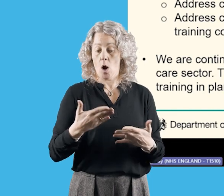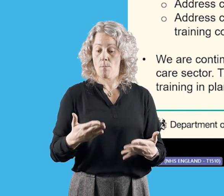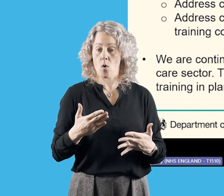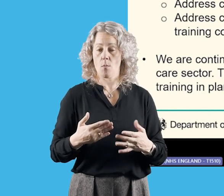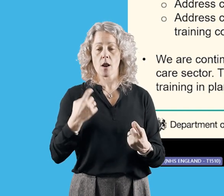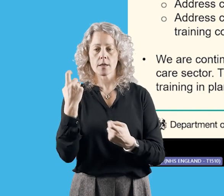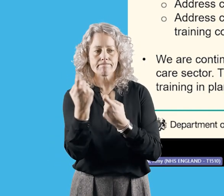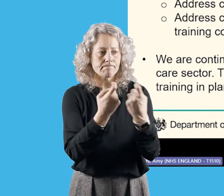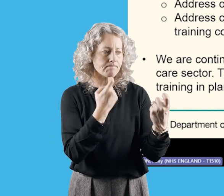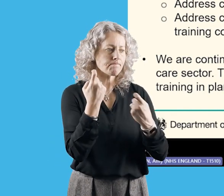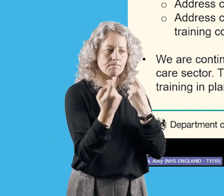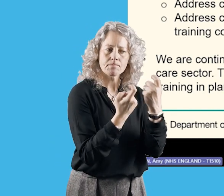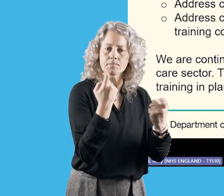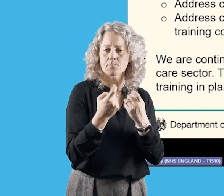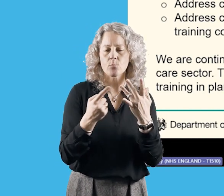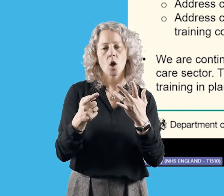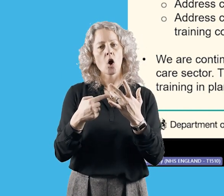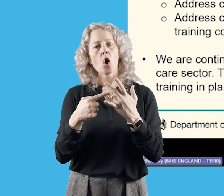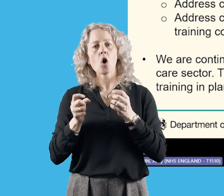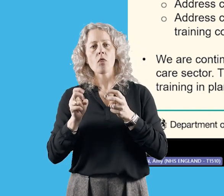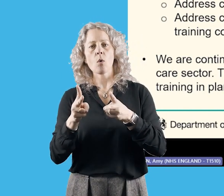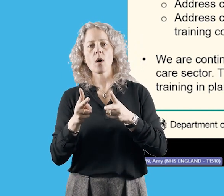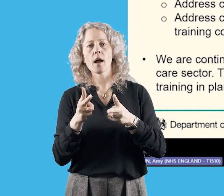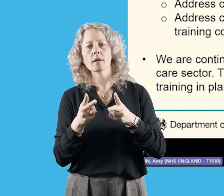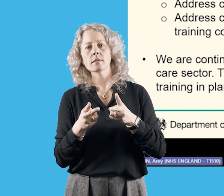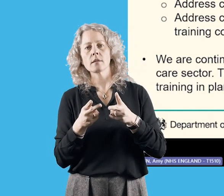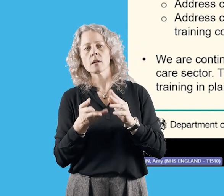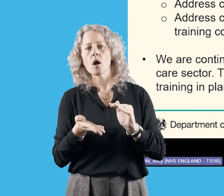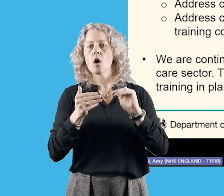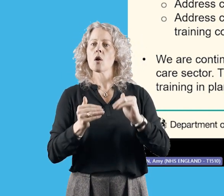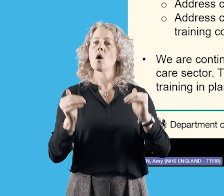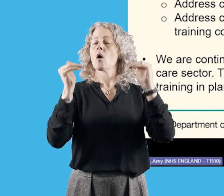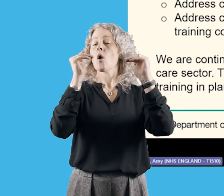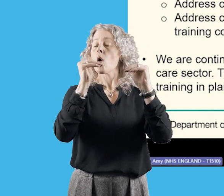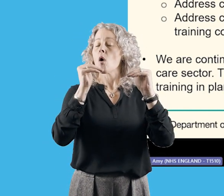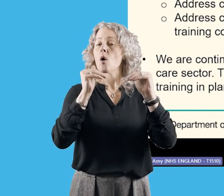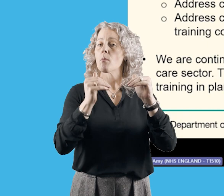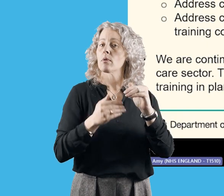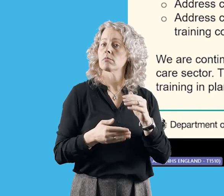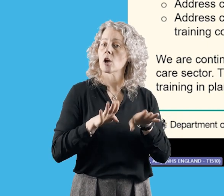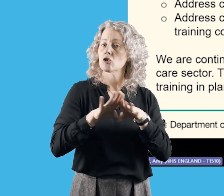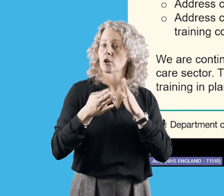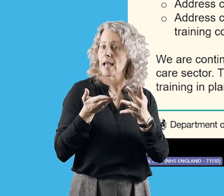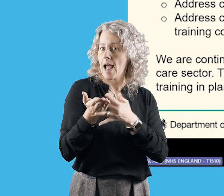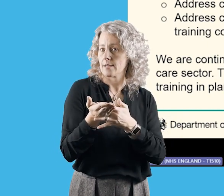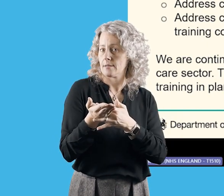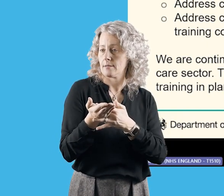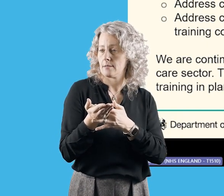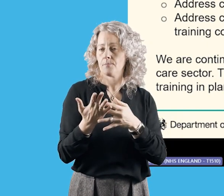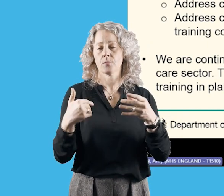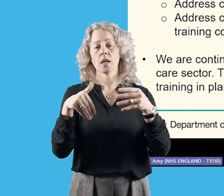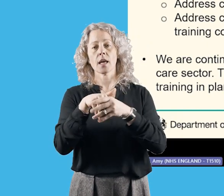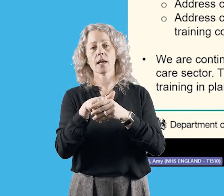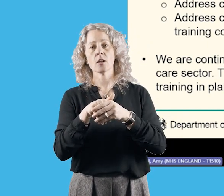that we can increase training access and uptake further. This includes ways to build further training capacity and to embed